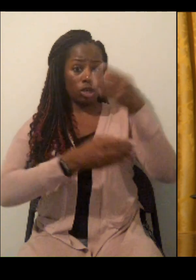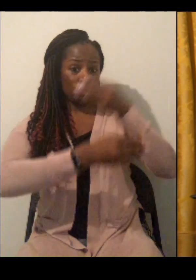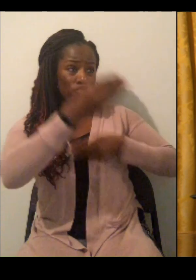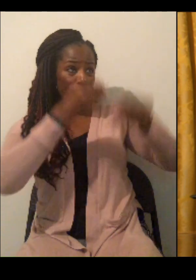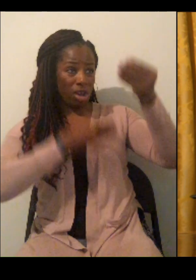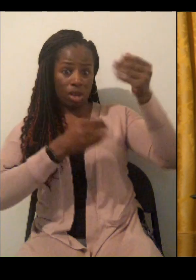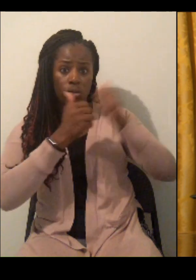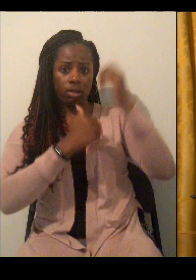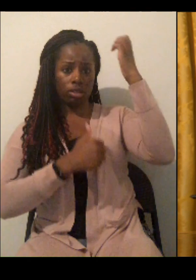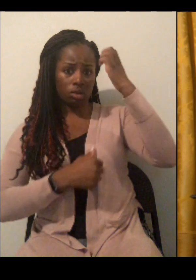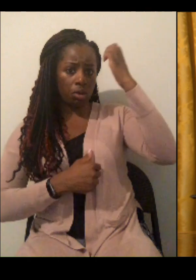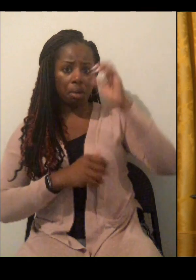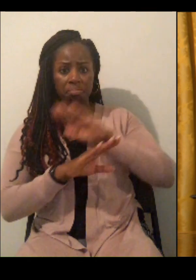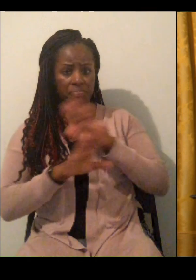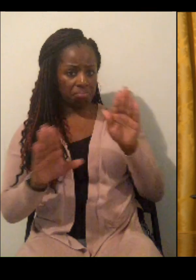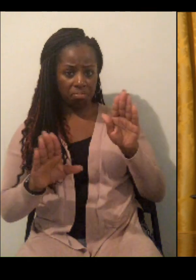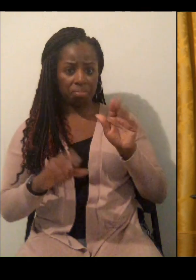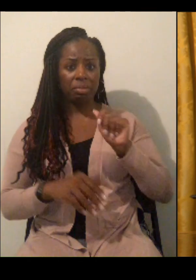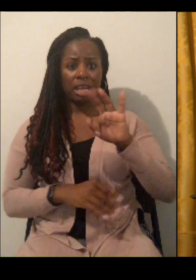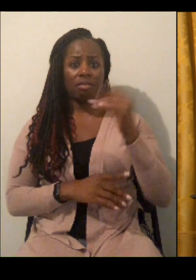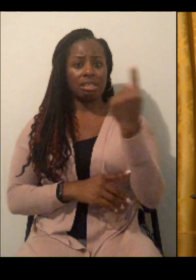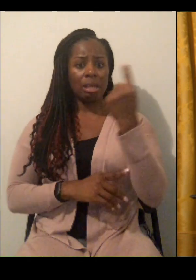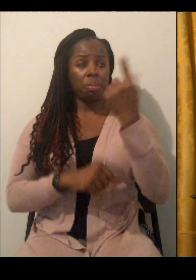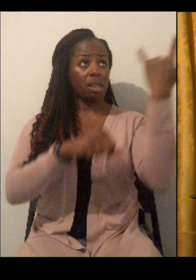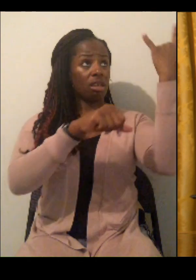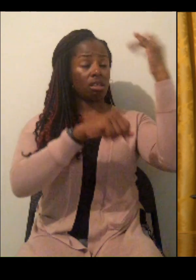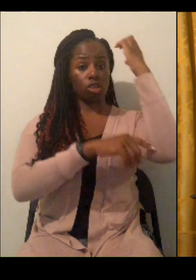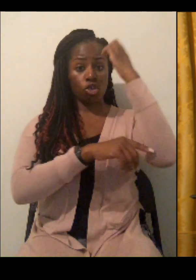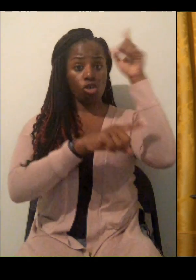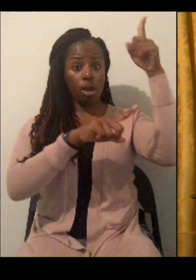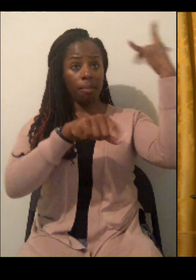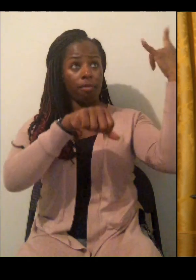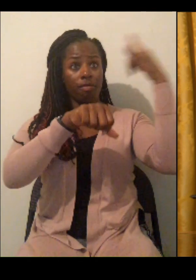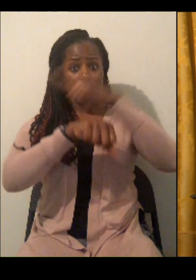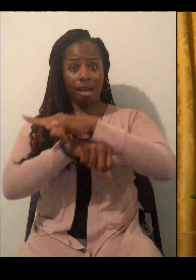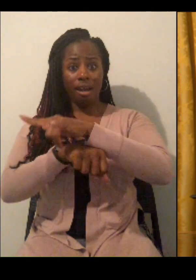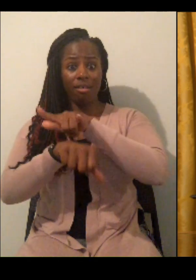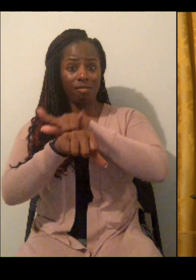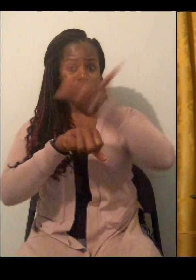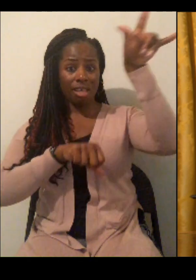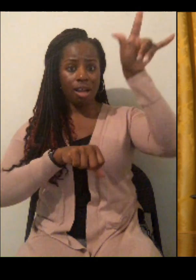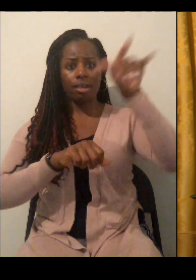is what we are discussing these restrictions will also not apply to the